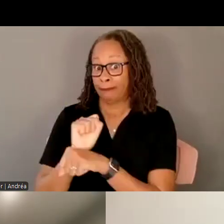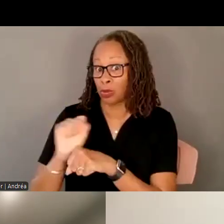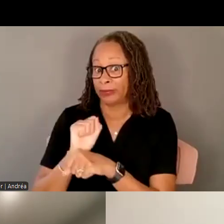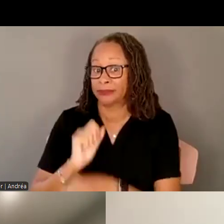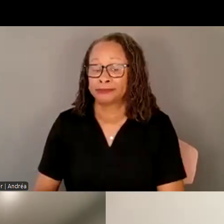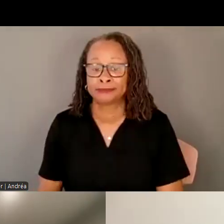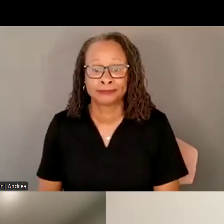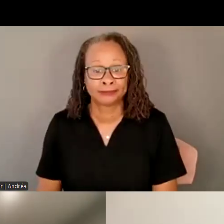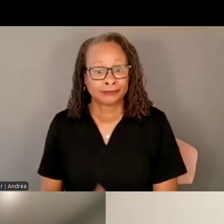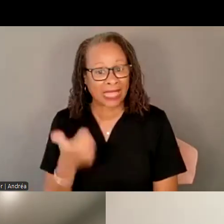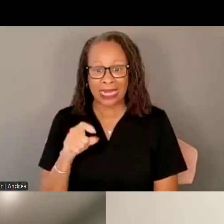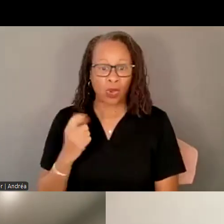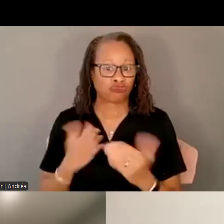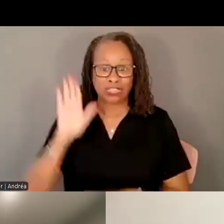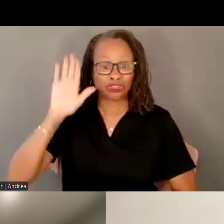And anyone, just raise your hand when you want to...